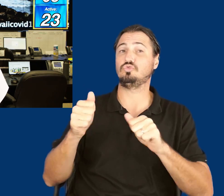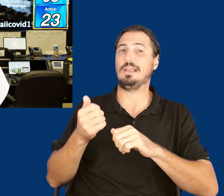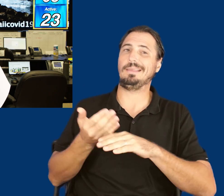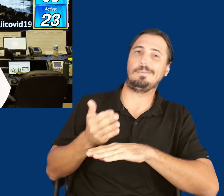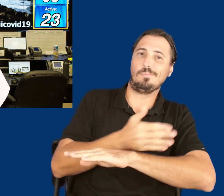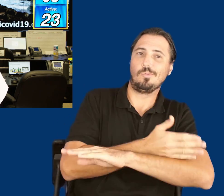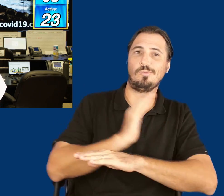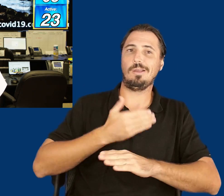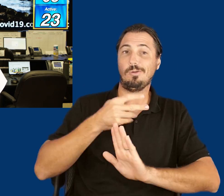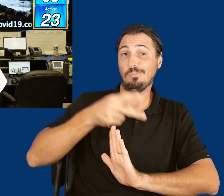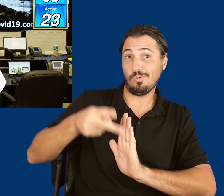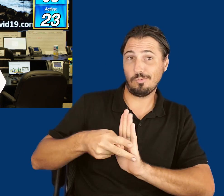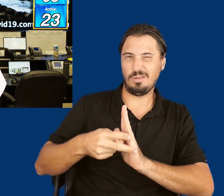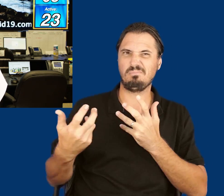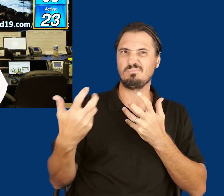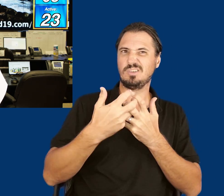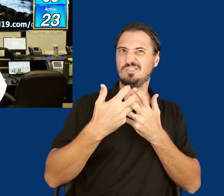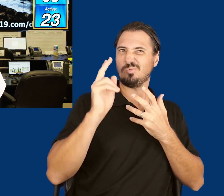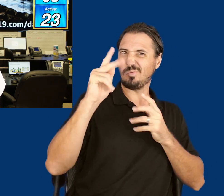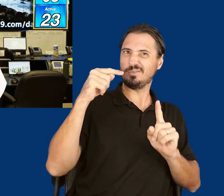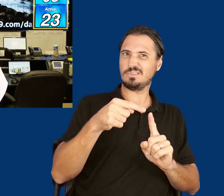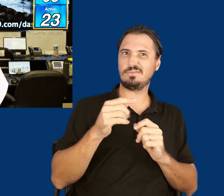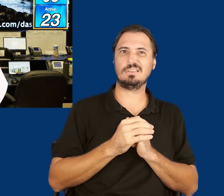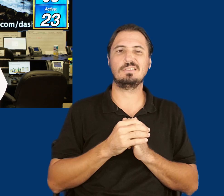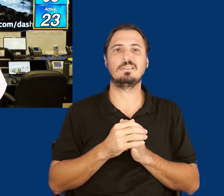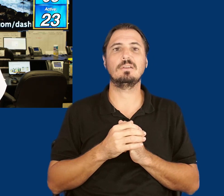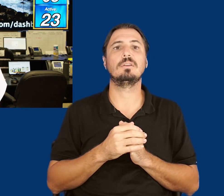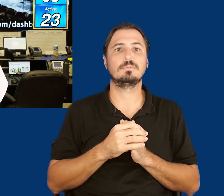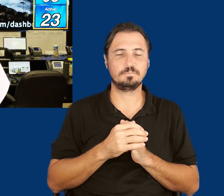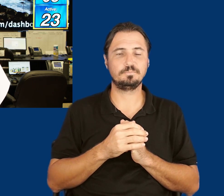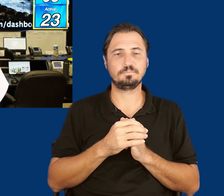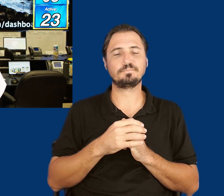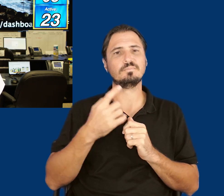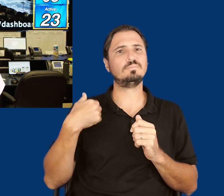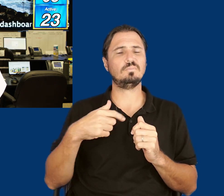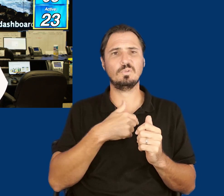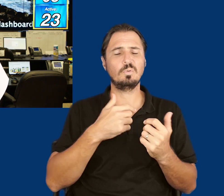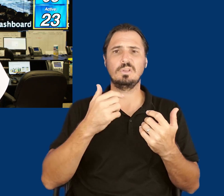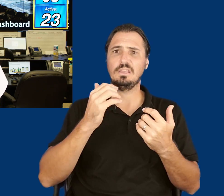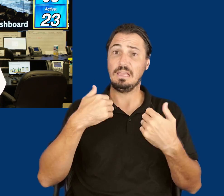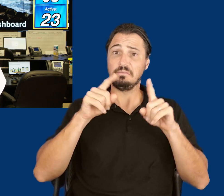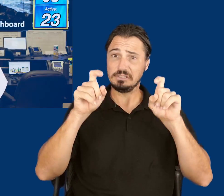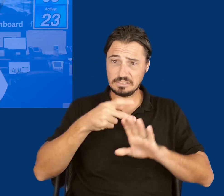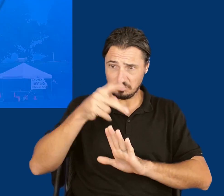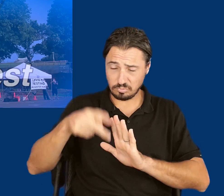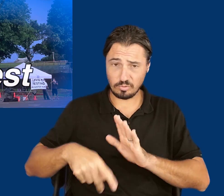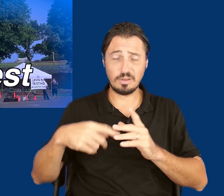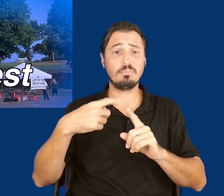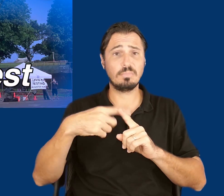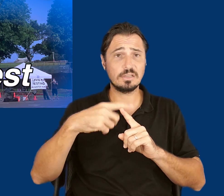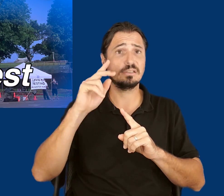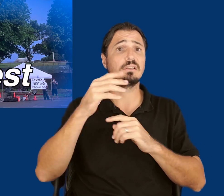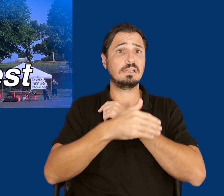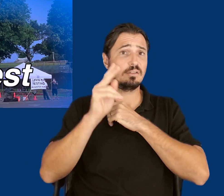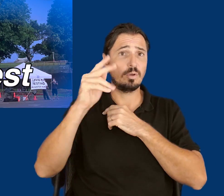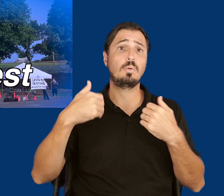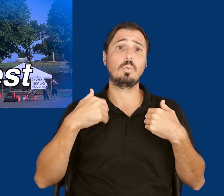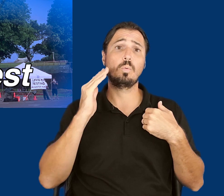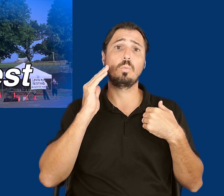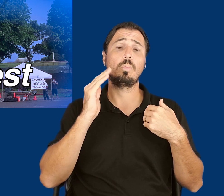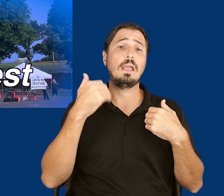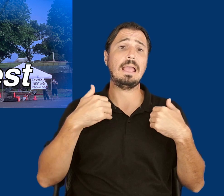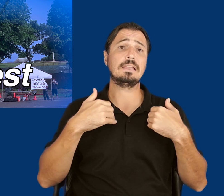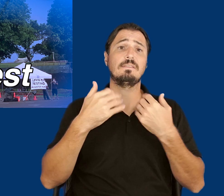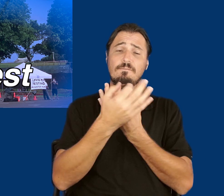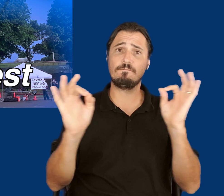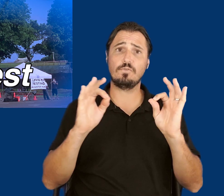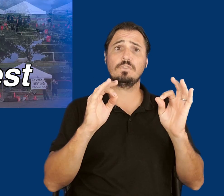In addition to travel-related testing programs, the County of Kauai, in partnership with the Hawaii State Department of Health, is providing free COVID-19 community testing at rotating sites every